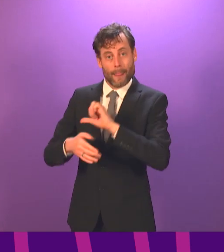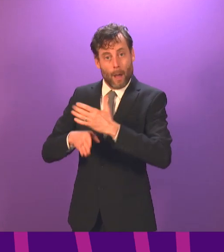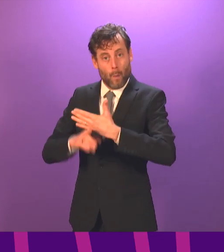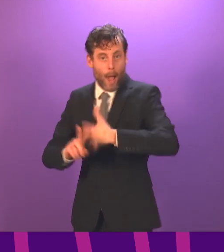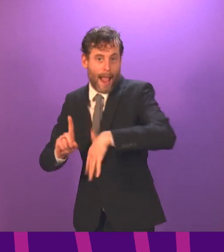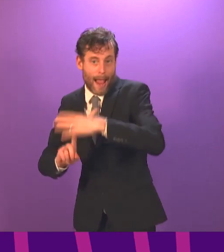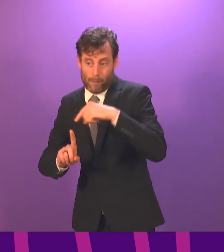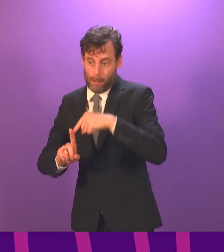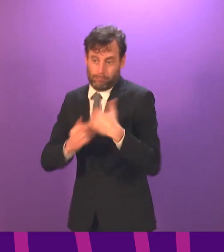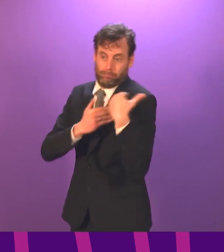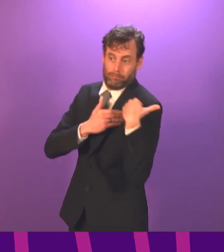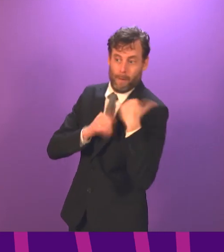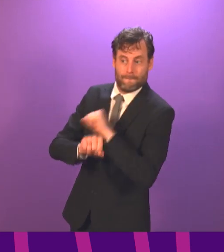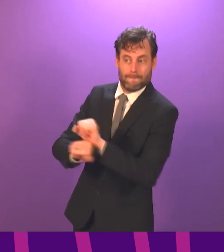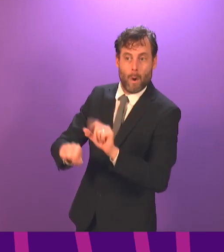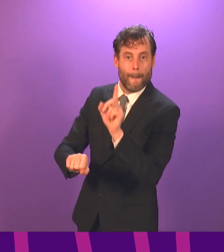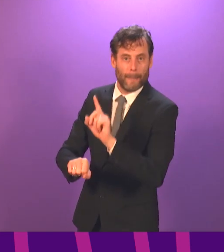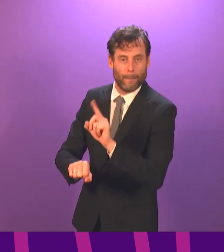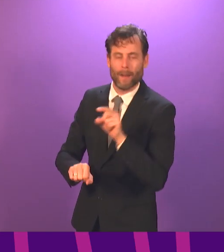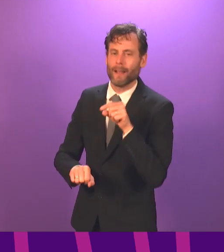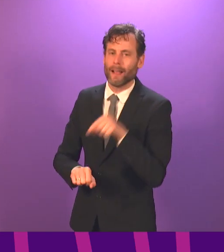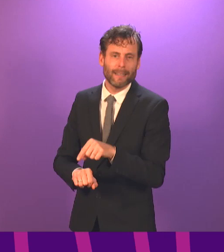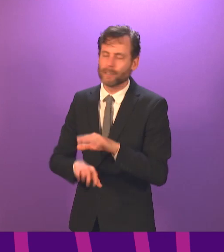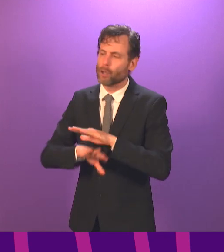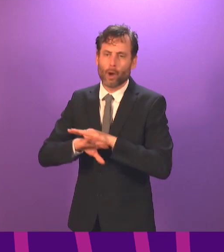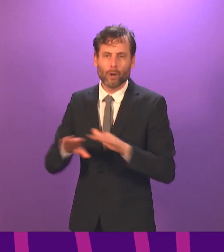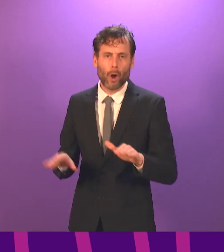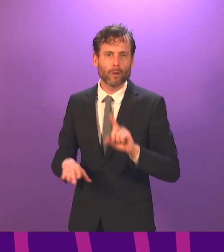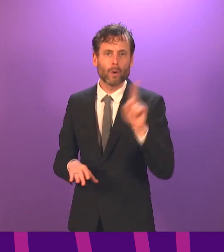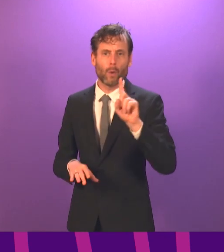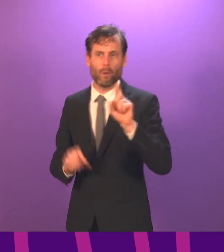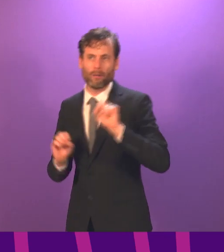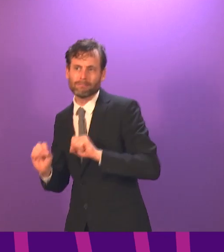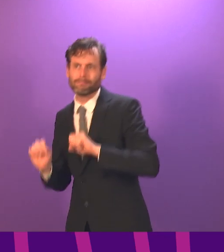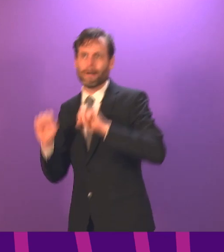happen to live; we are not talking about mass transference of activists across Scotland. We